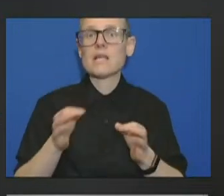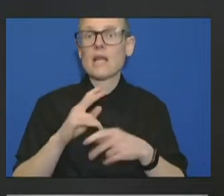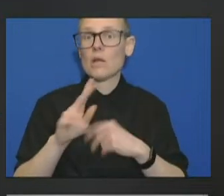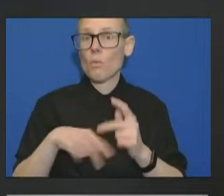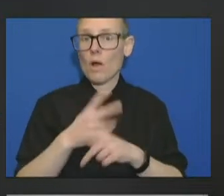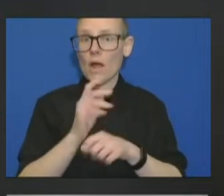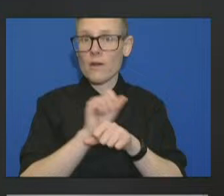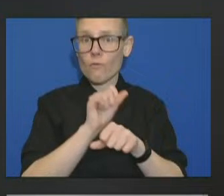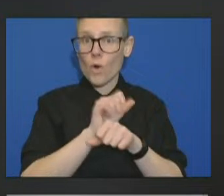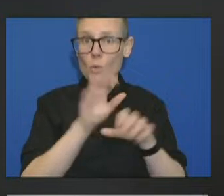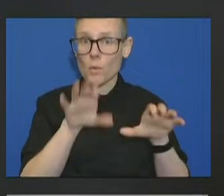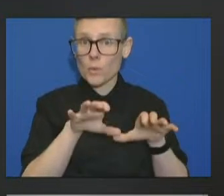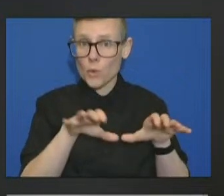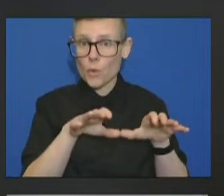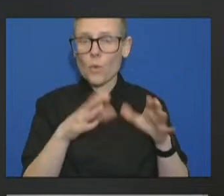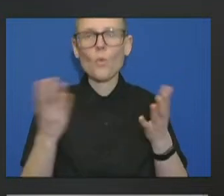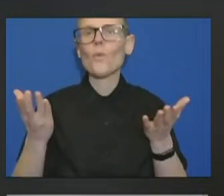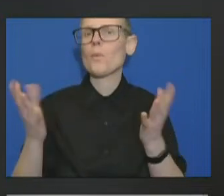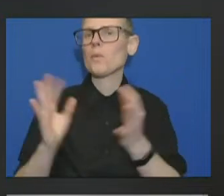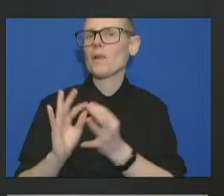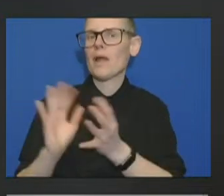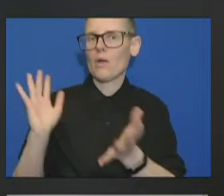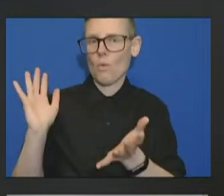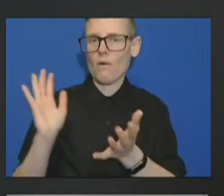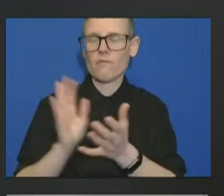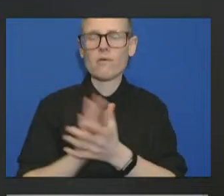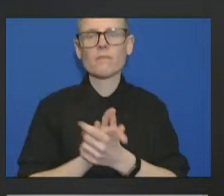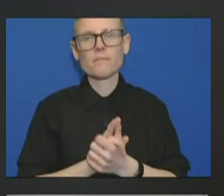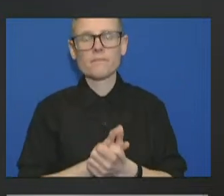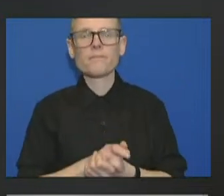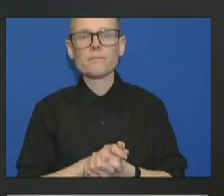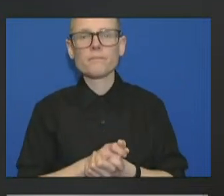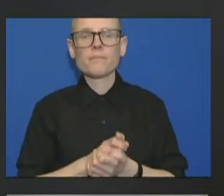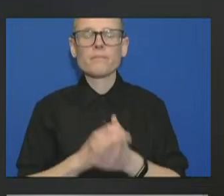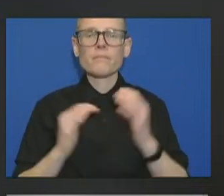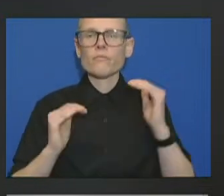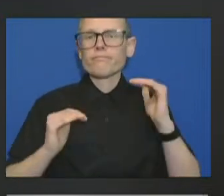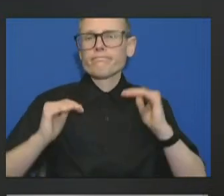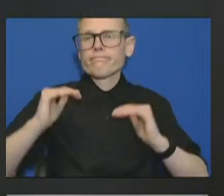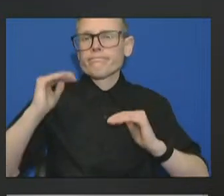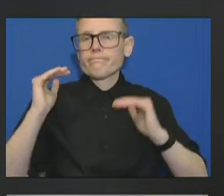the work itself, deciding what